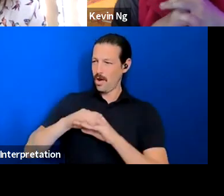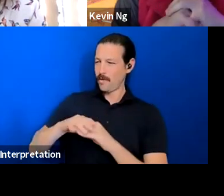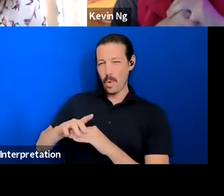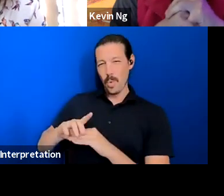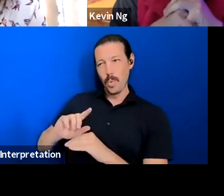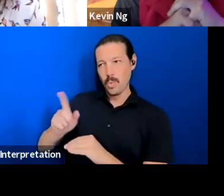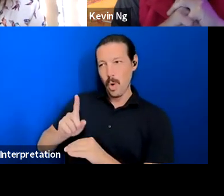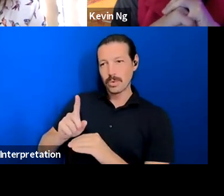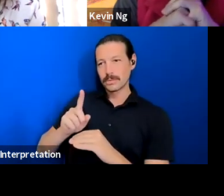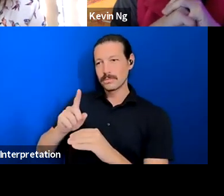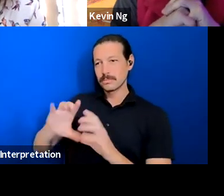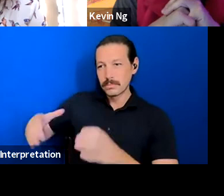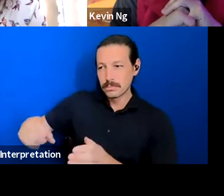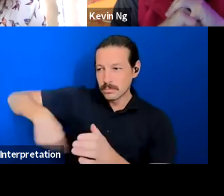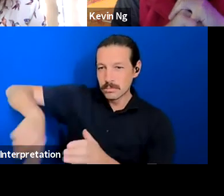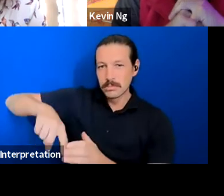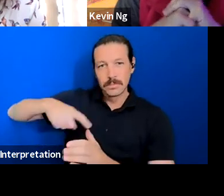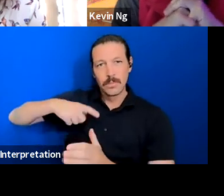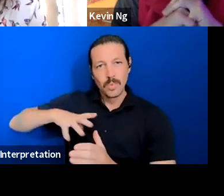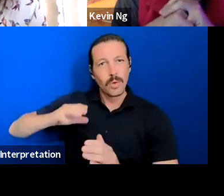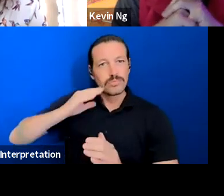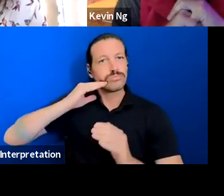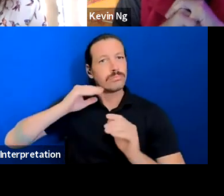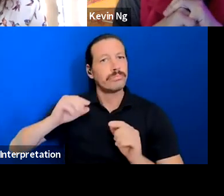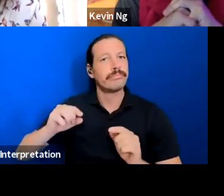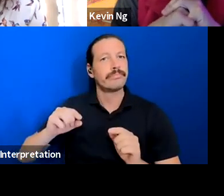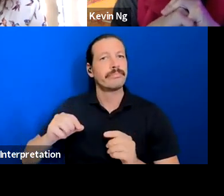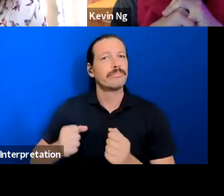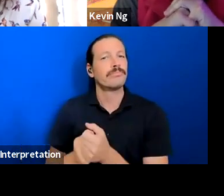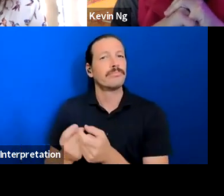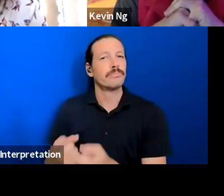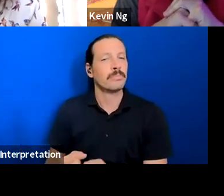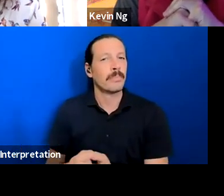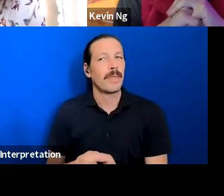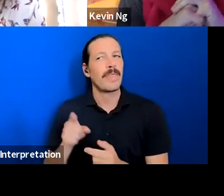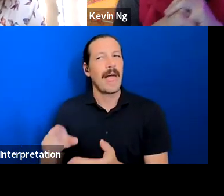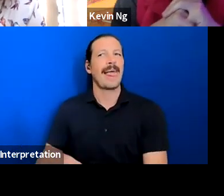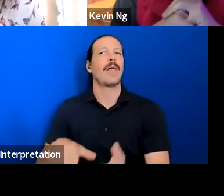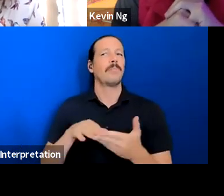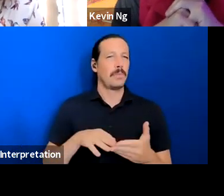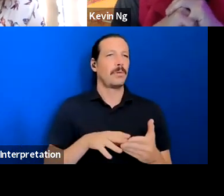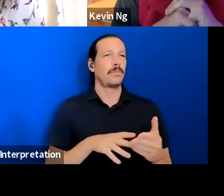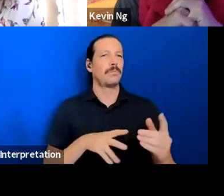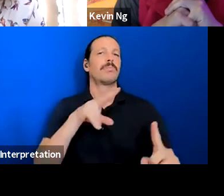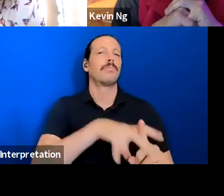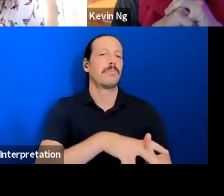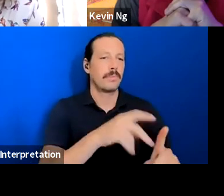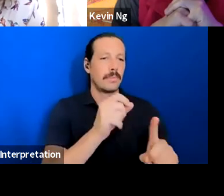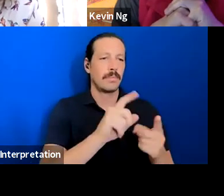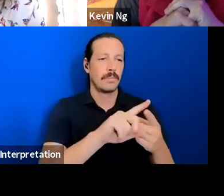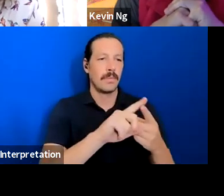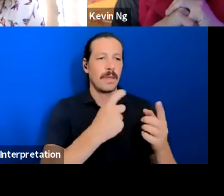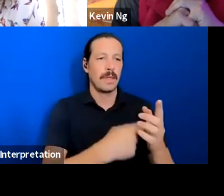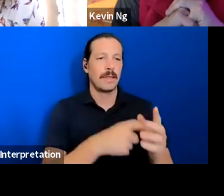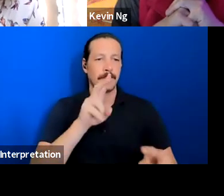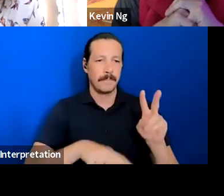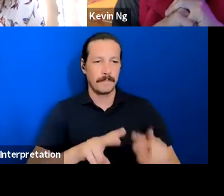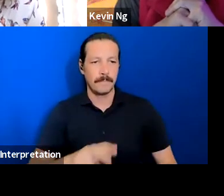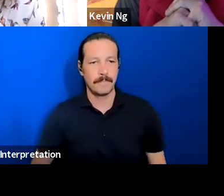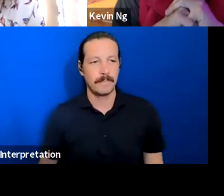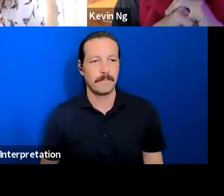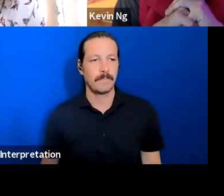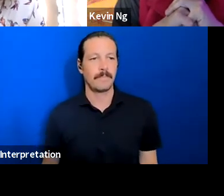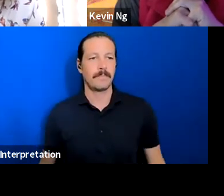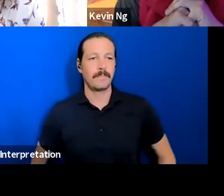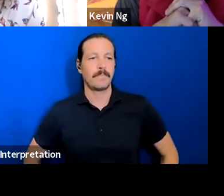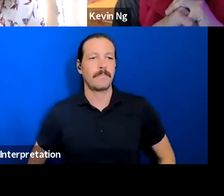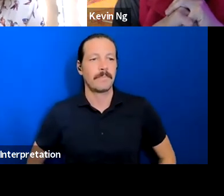when I applied to be a peer assessor. Yeah. >>PIP: Fantastic. Thank you so much all of you,